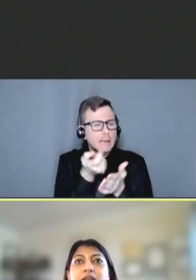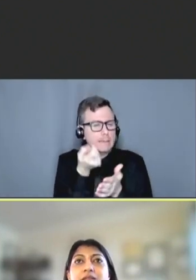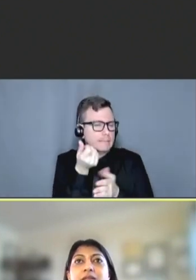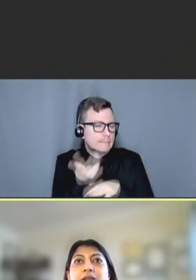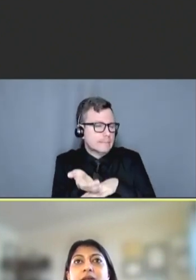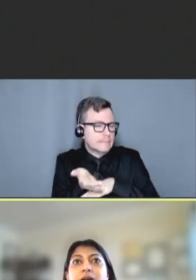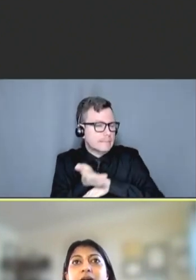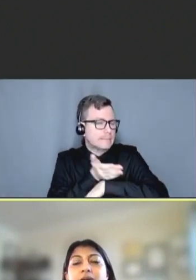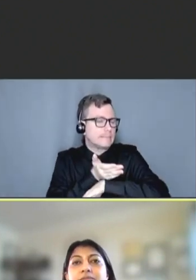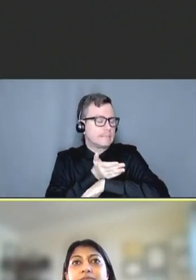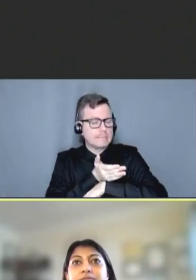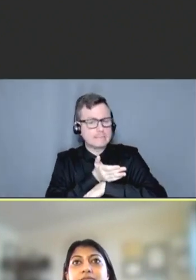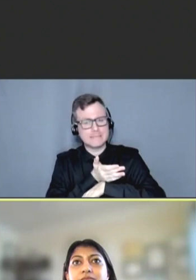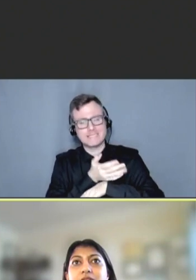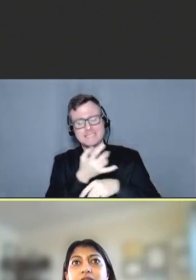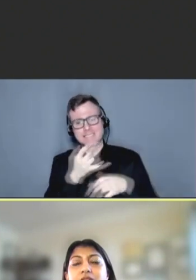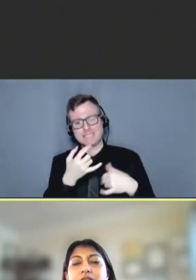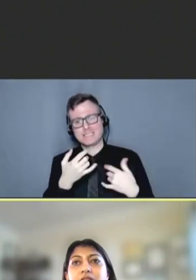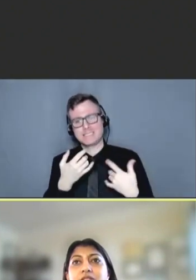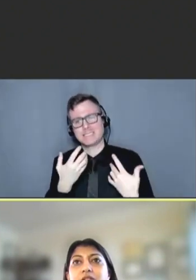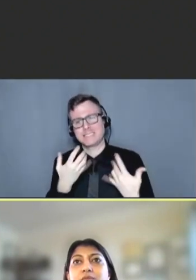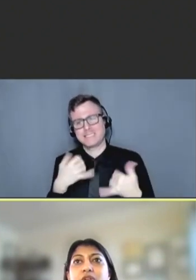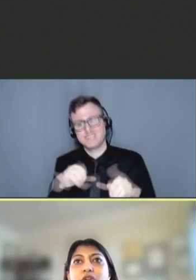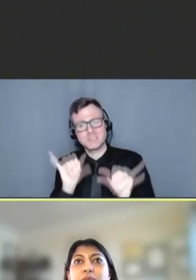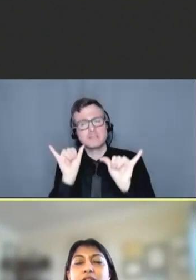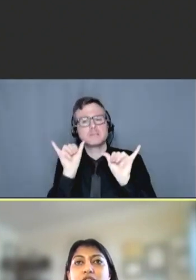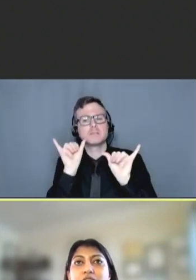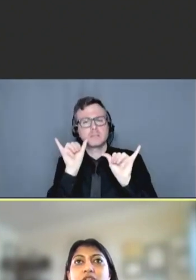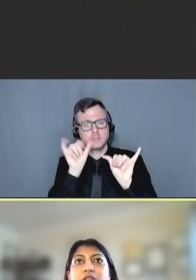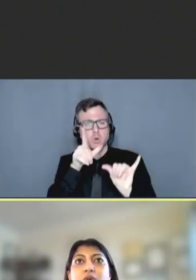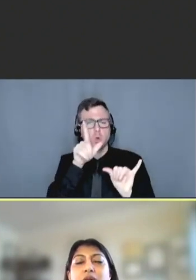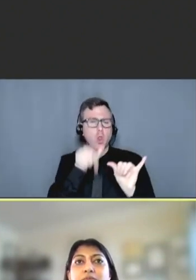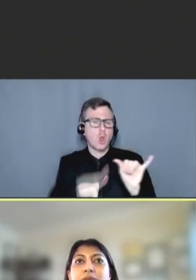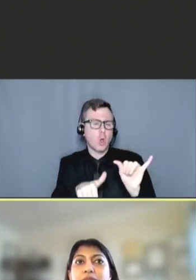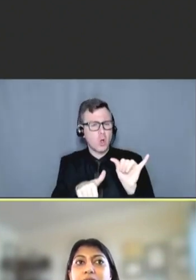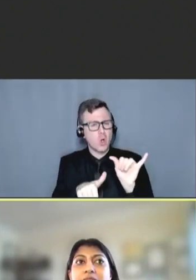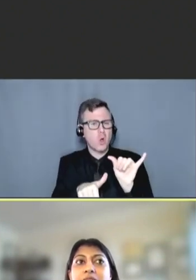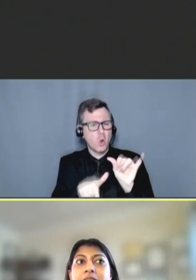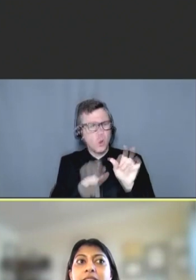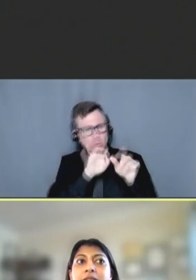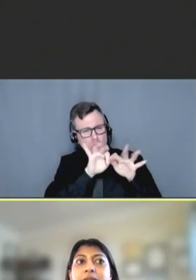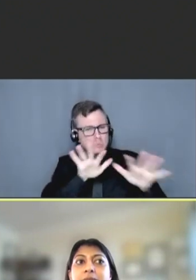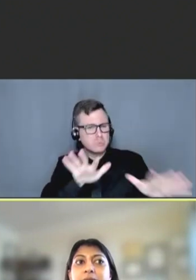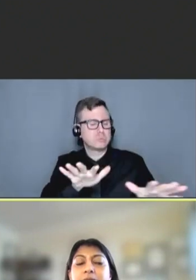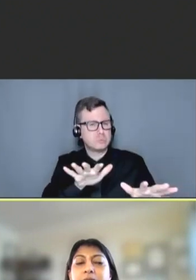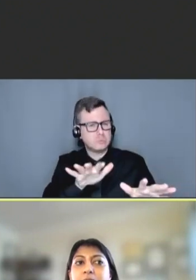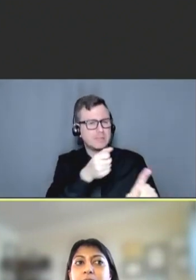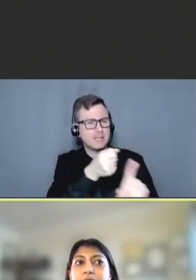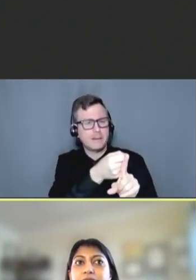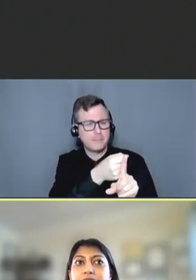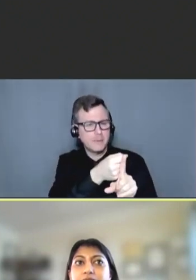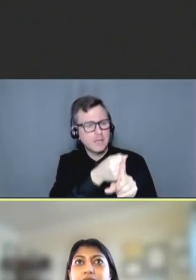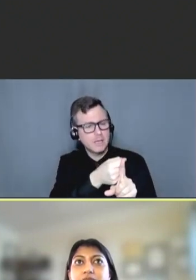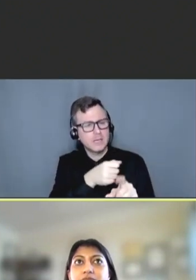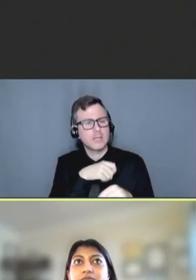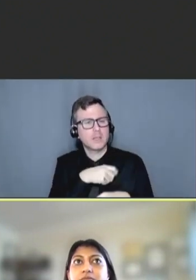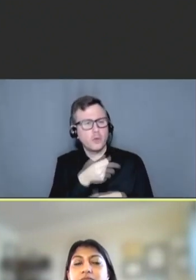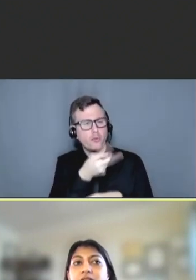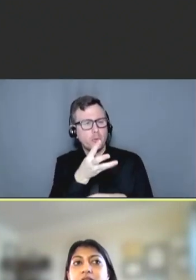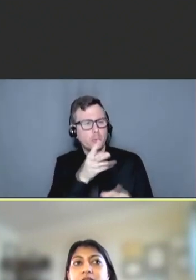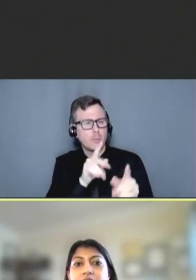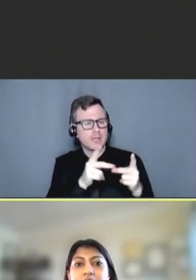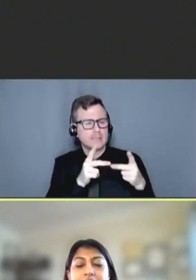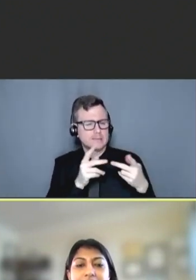But again, it is still pretty low penetration in quite a bit of places.